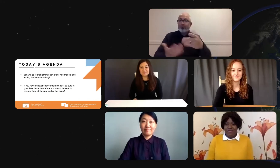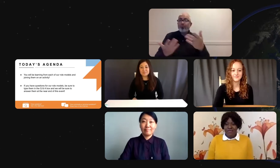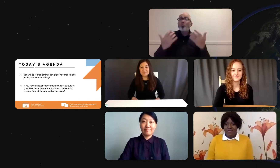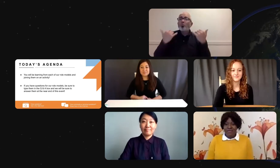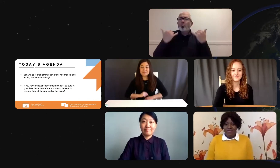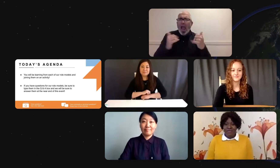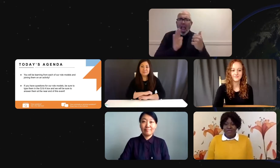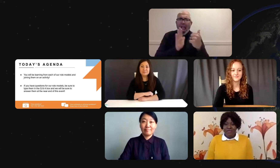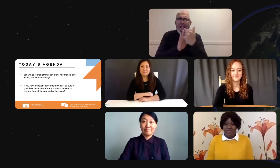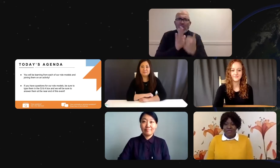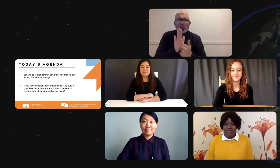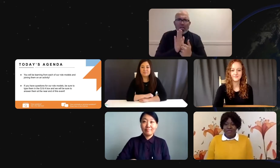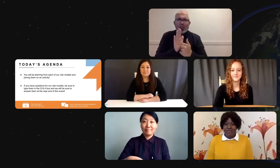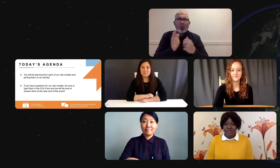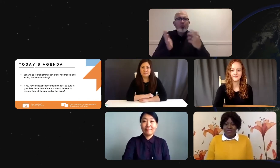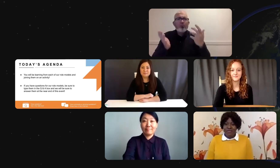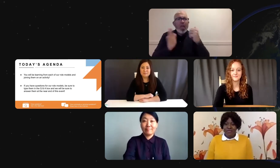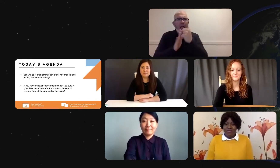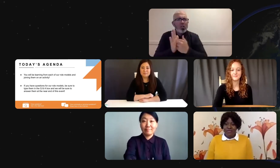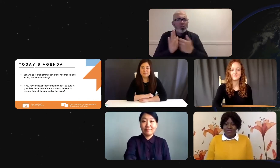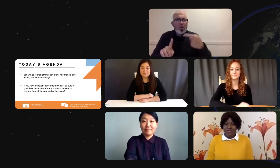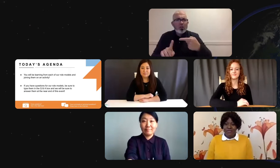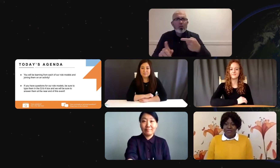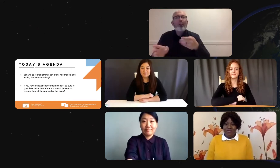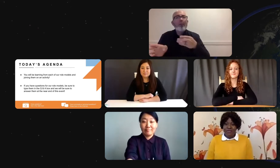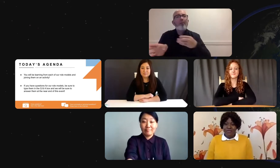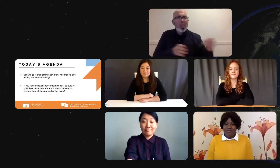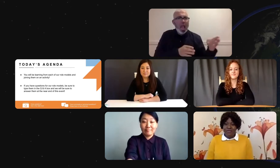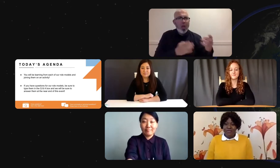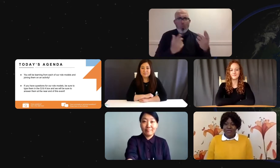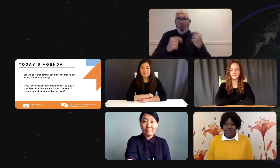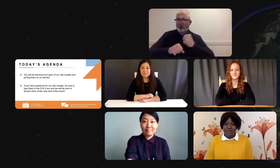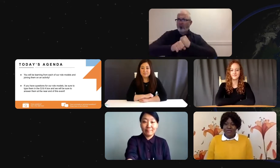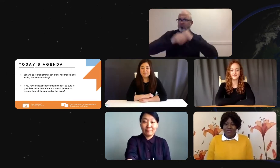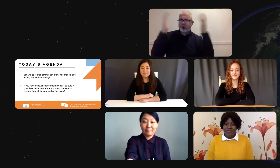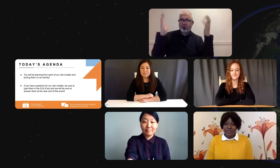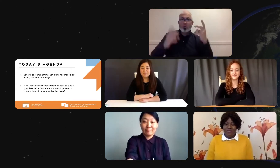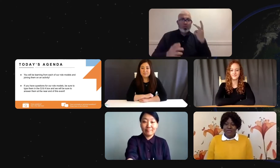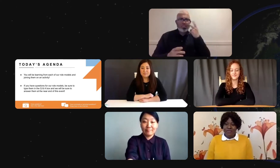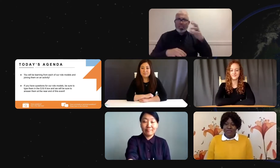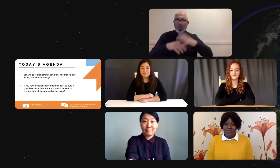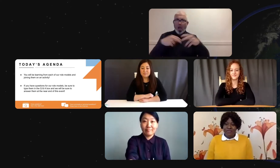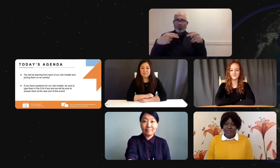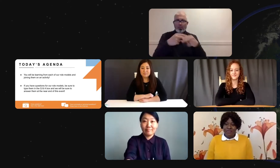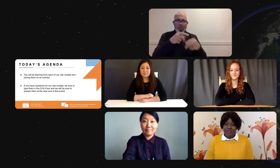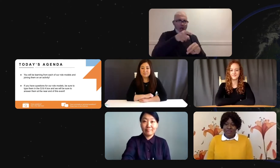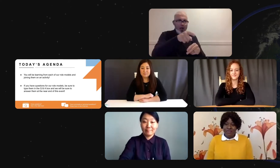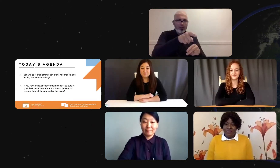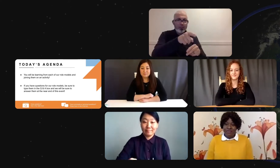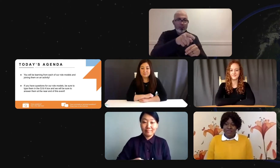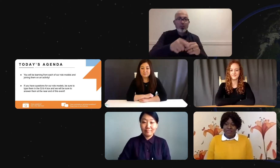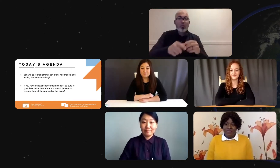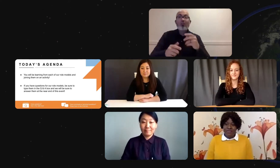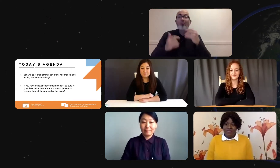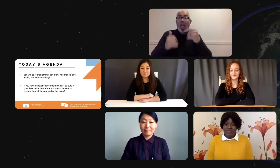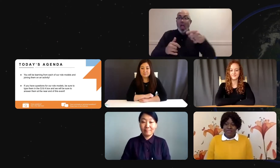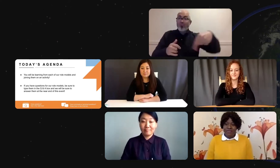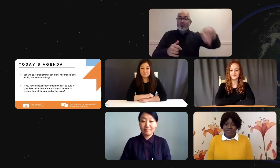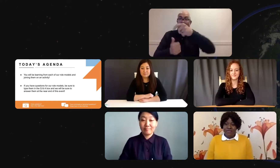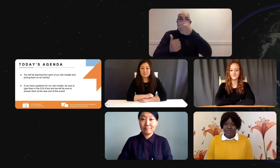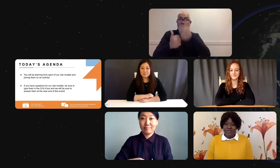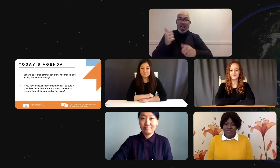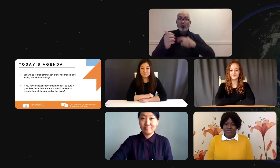Today's agenda -- our plan for the day -- you can see on the slide.